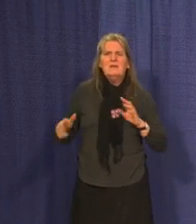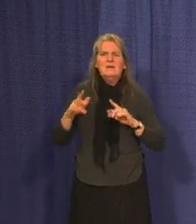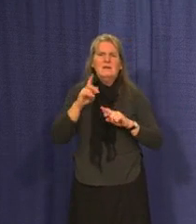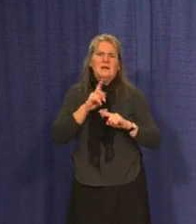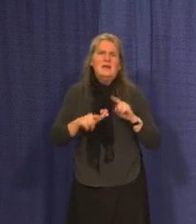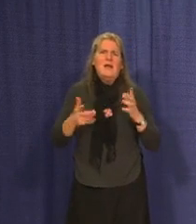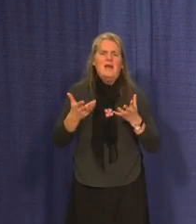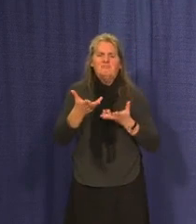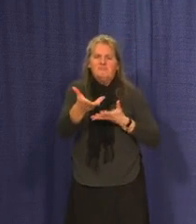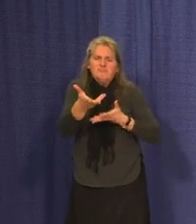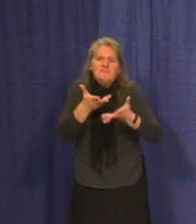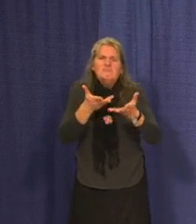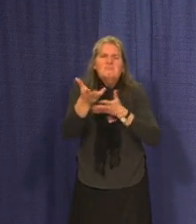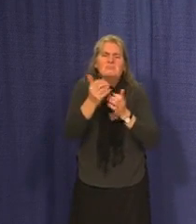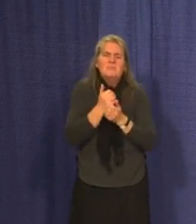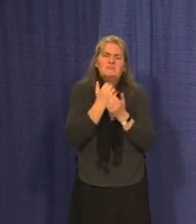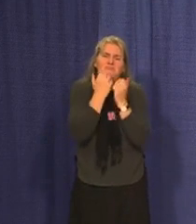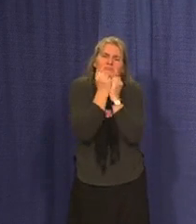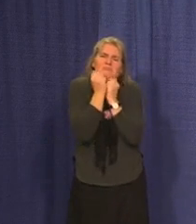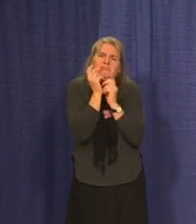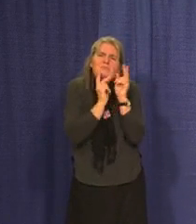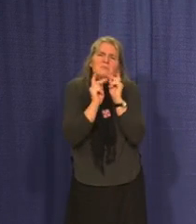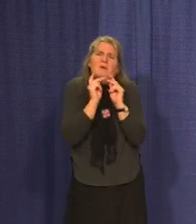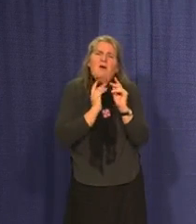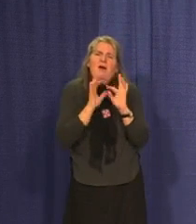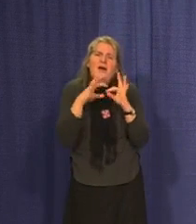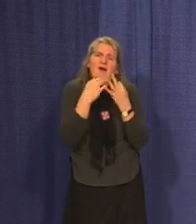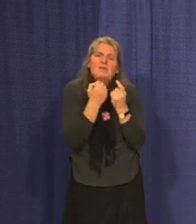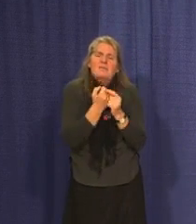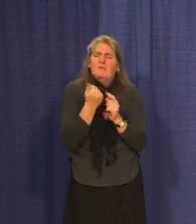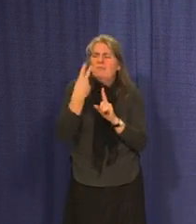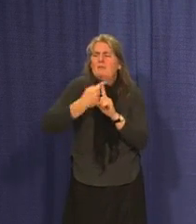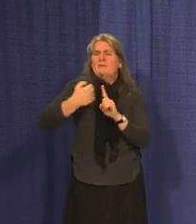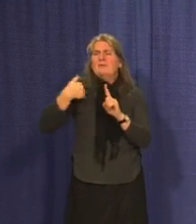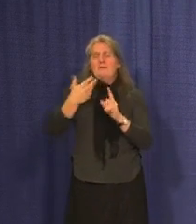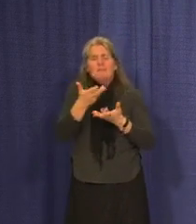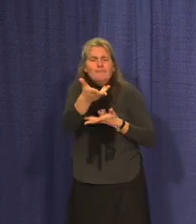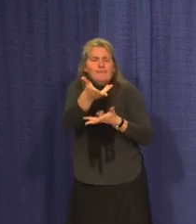without the opportunity to socialize and check in on our loved ones like we did just